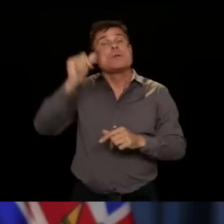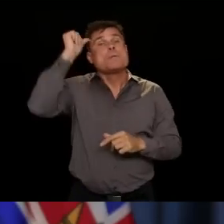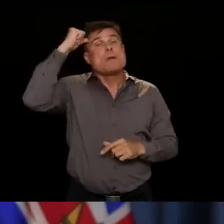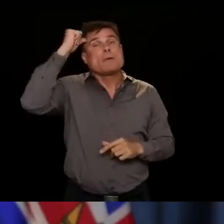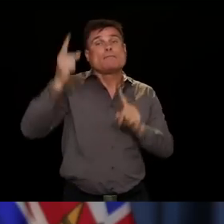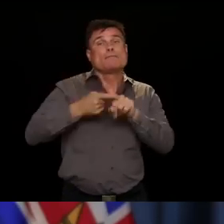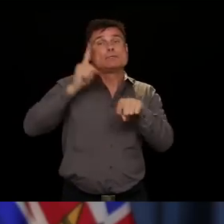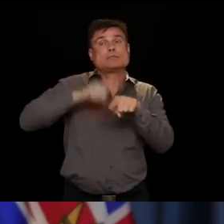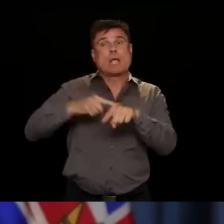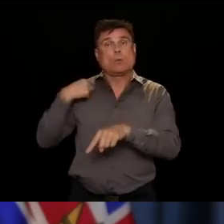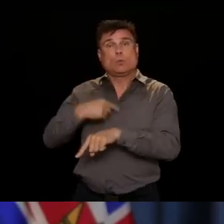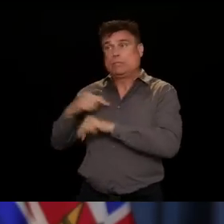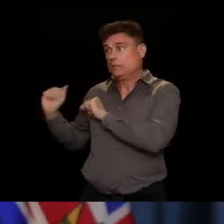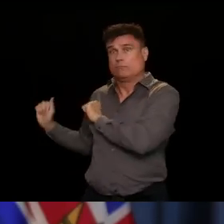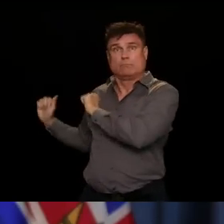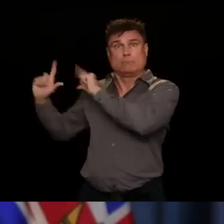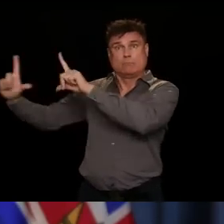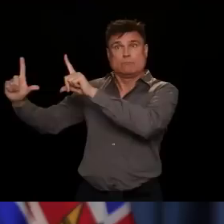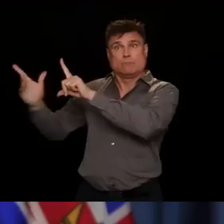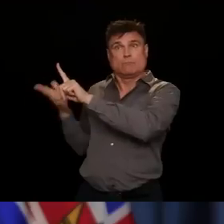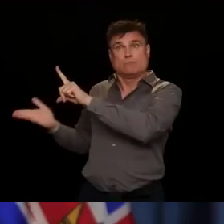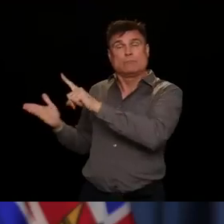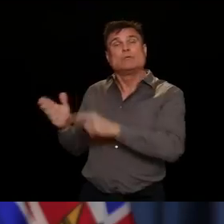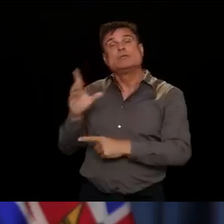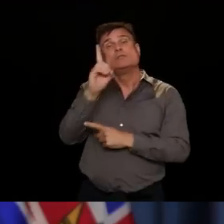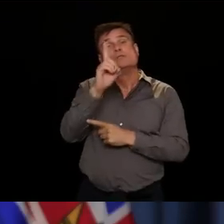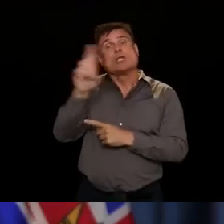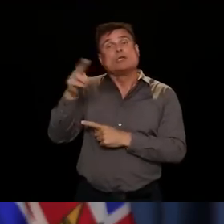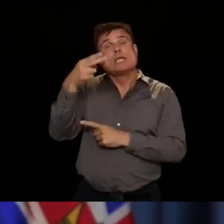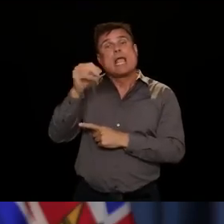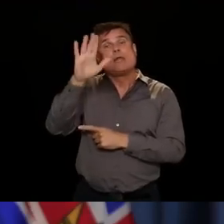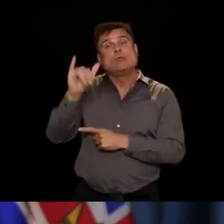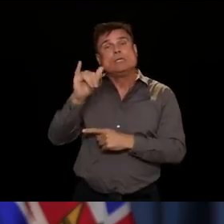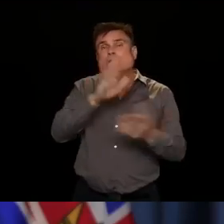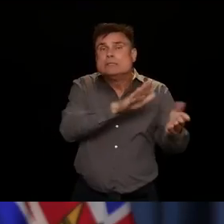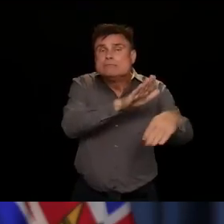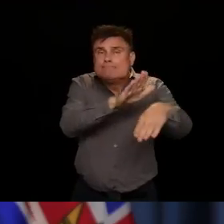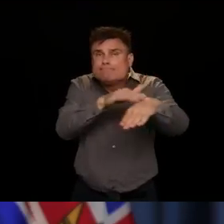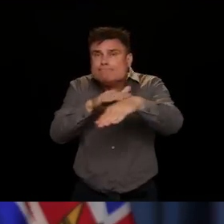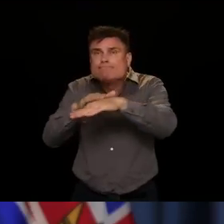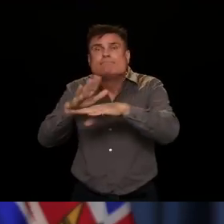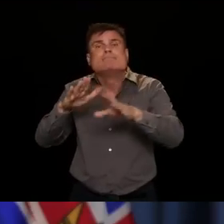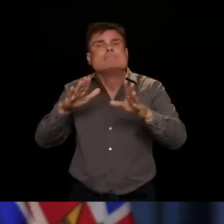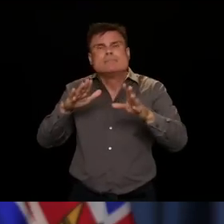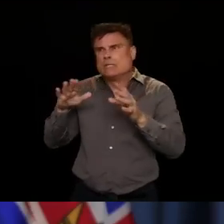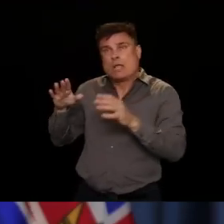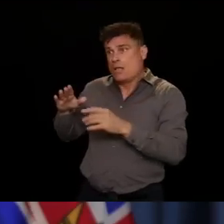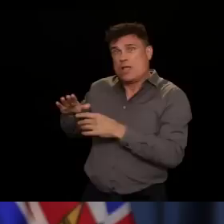We had started to slow down the number of new cases. There are many reasons for that, even at that